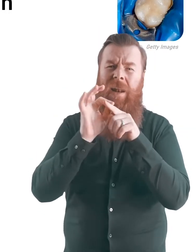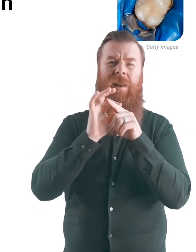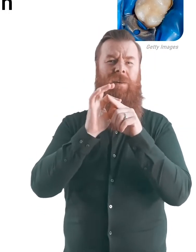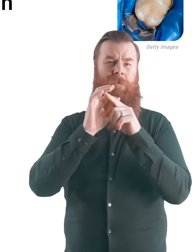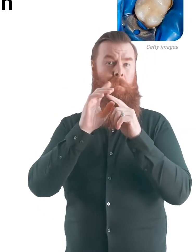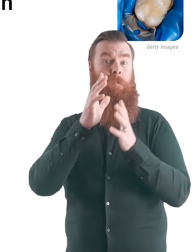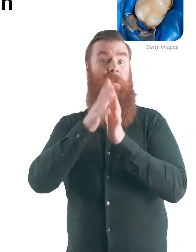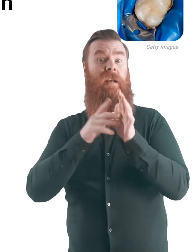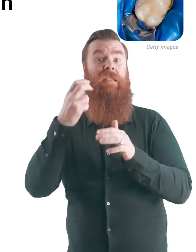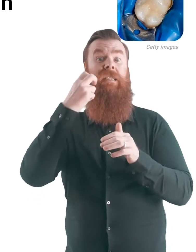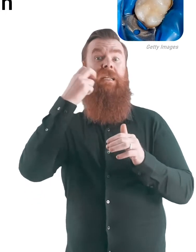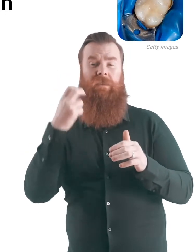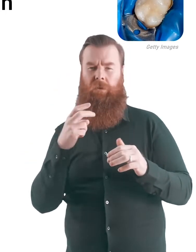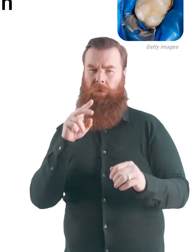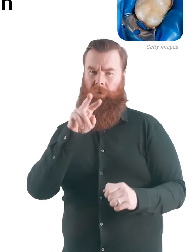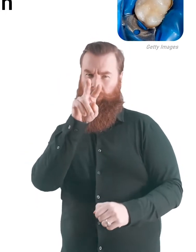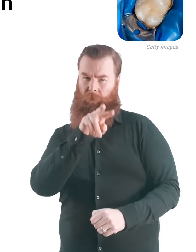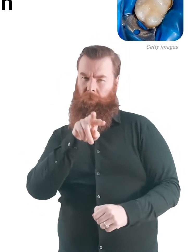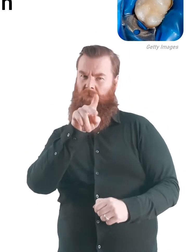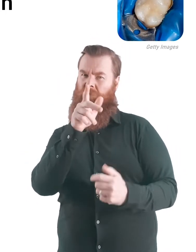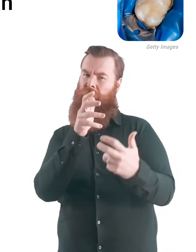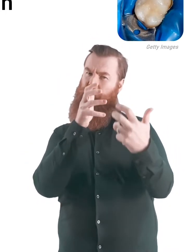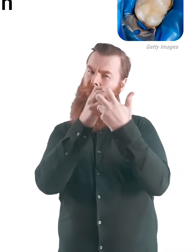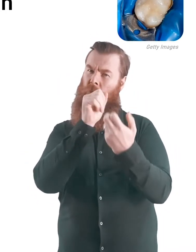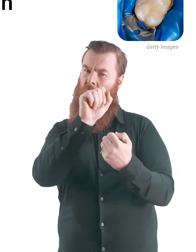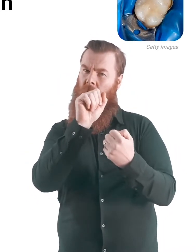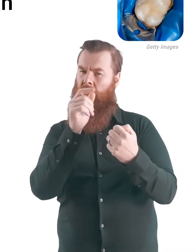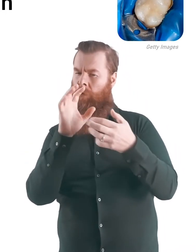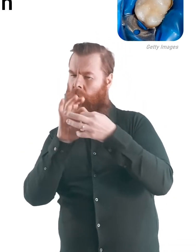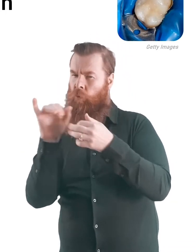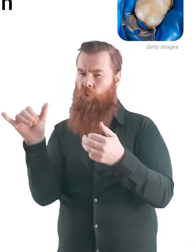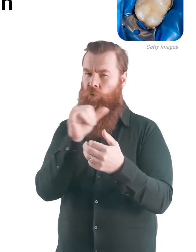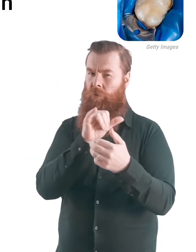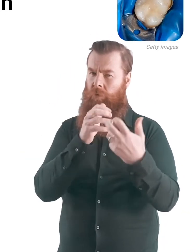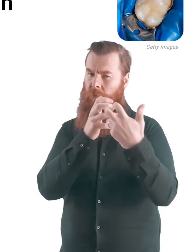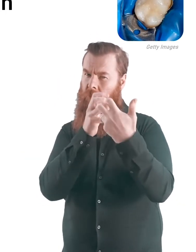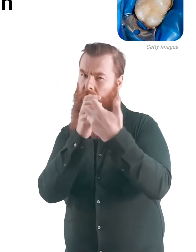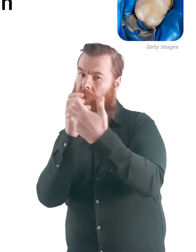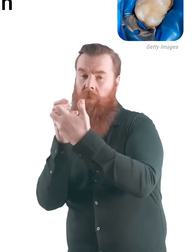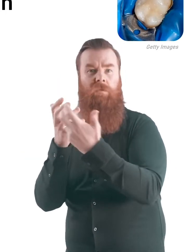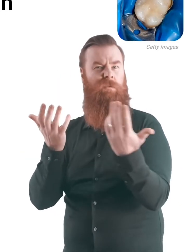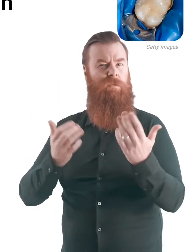This lets the dentist match the filling colour to your tooth.